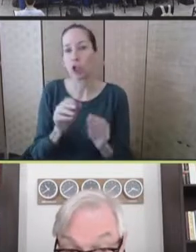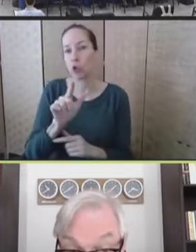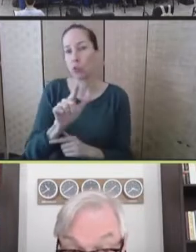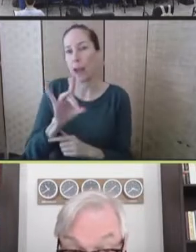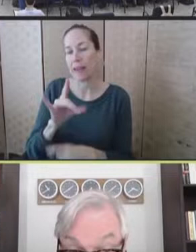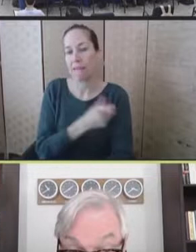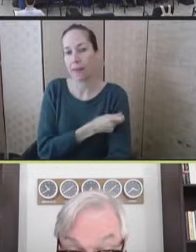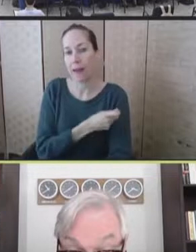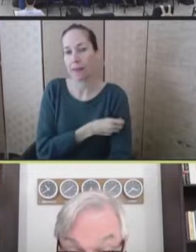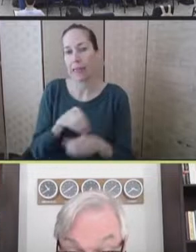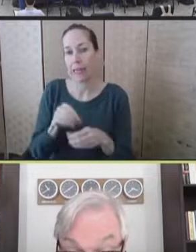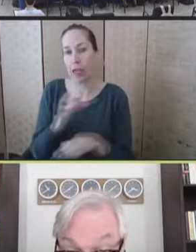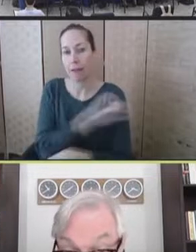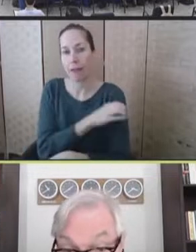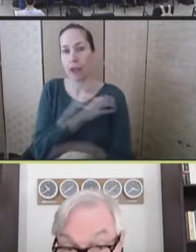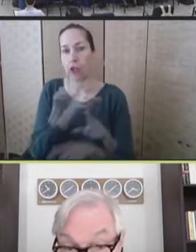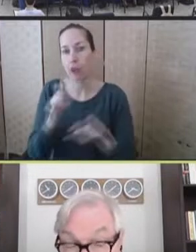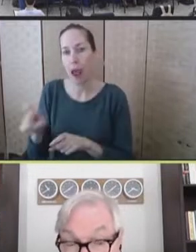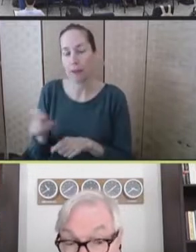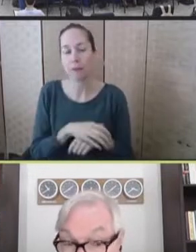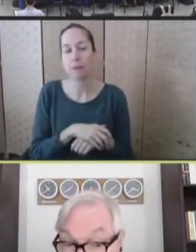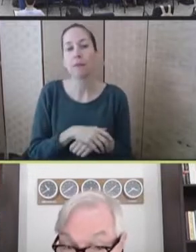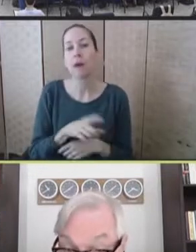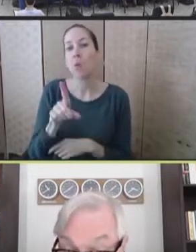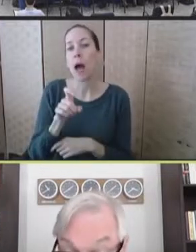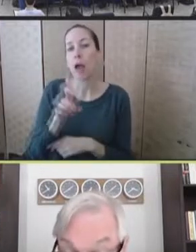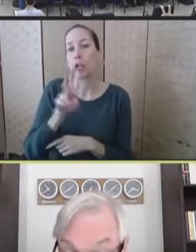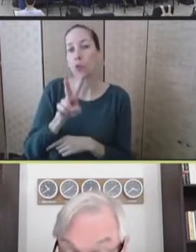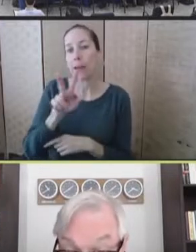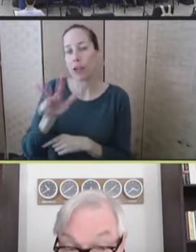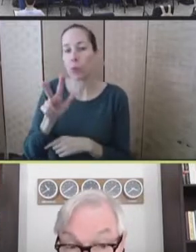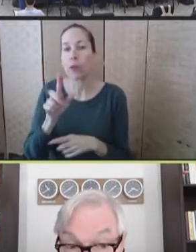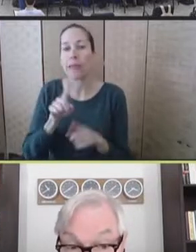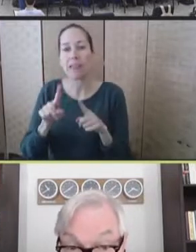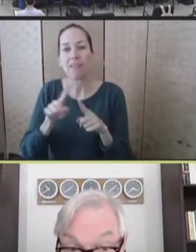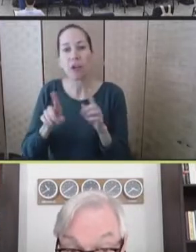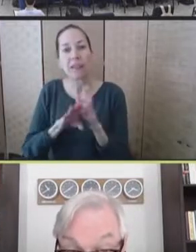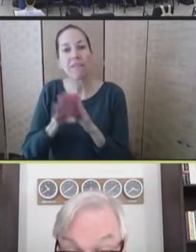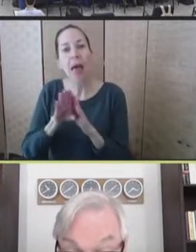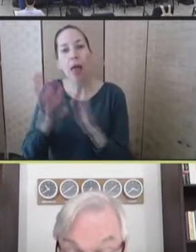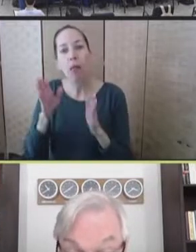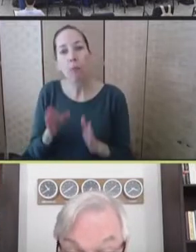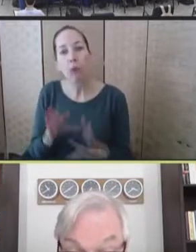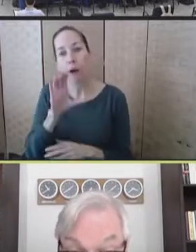We are looking at 123 different developers and including six different platforms.